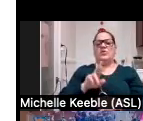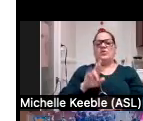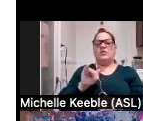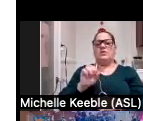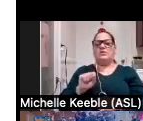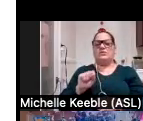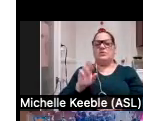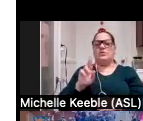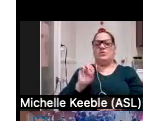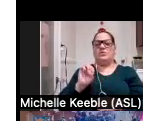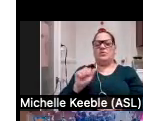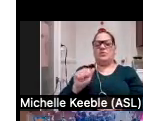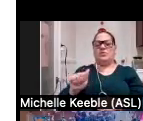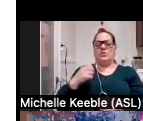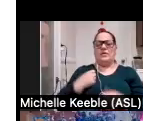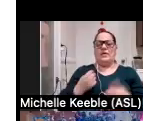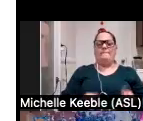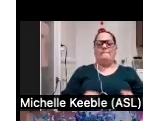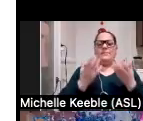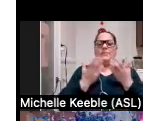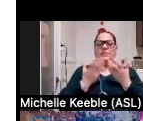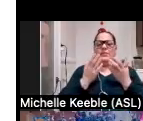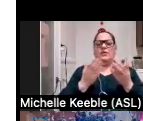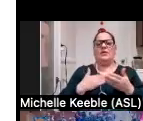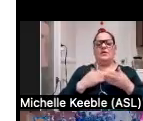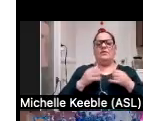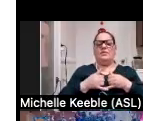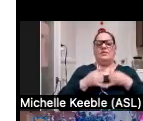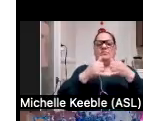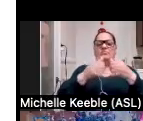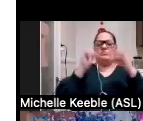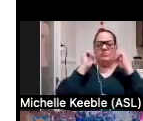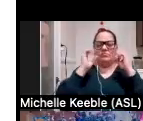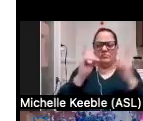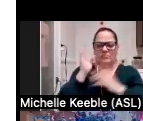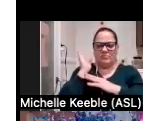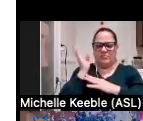as well as many of the scholars like advocates, leaders, speakers, um and community members that